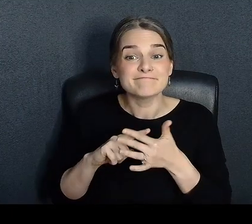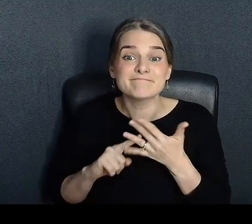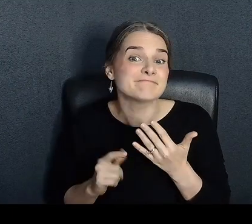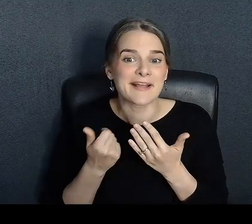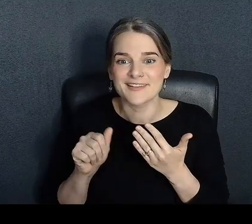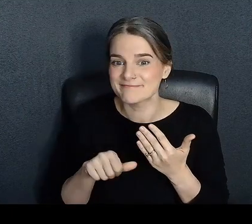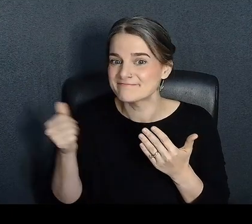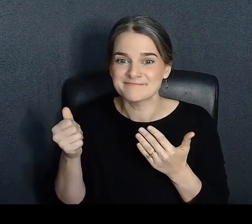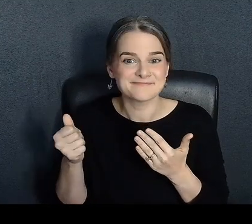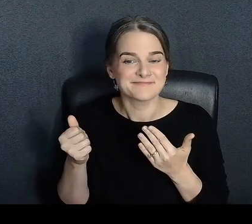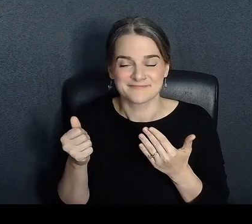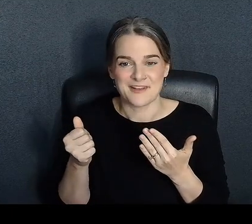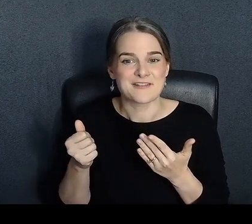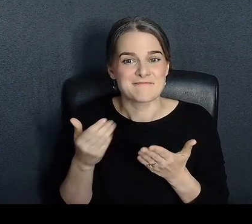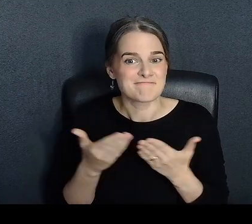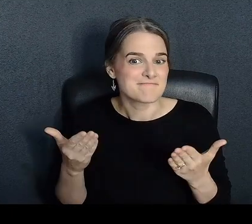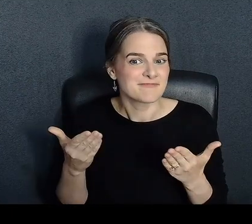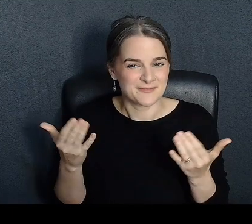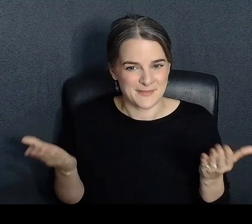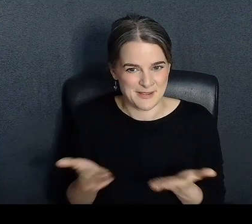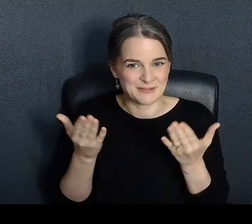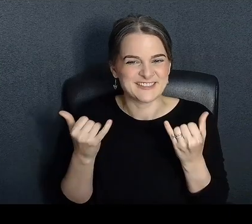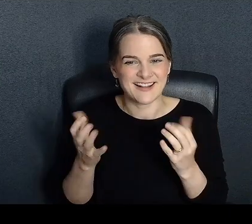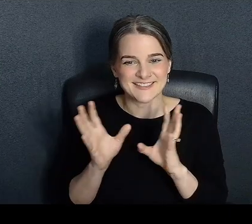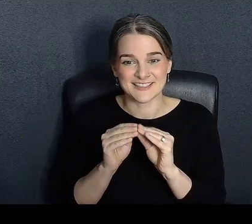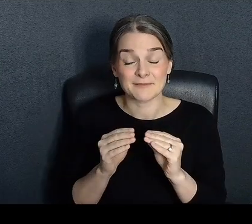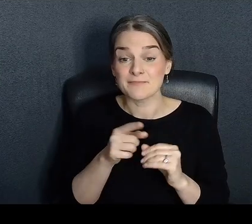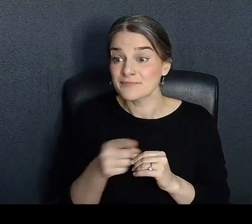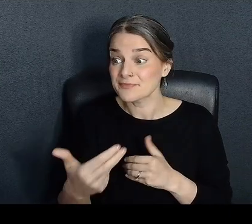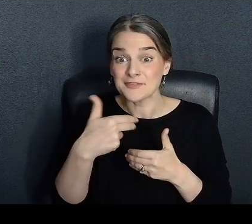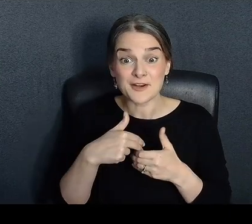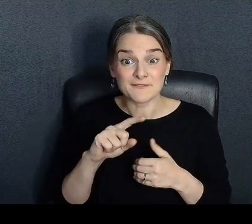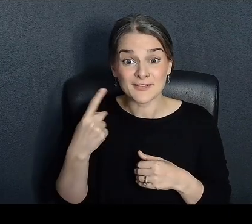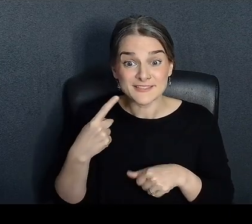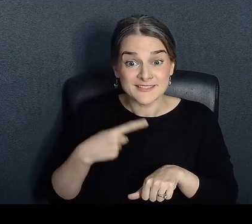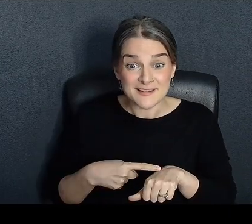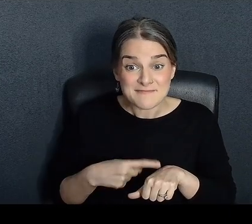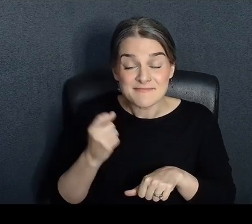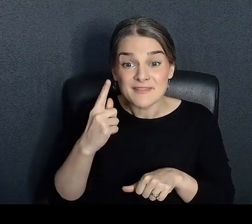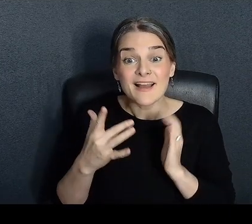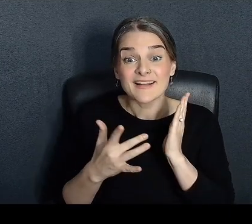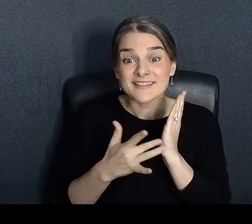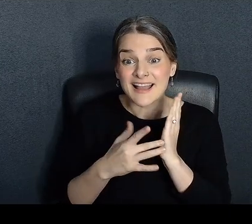For those of you who are joining us for the first time, TechOWL stands for Technology for Our Whole Lives